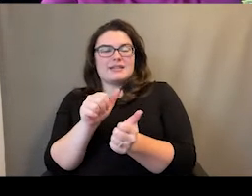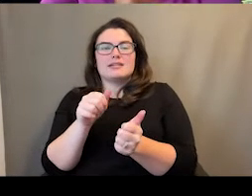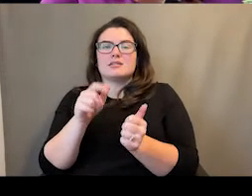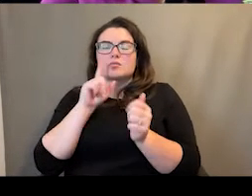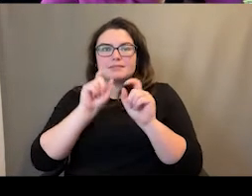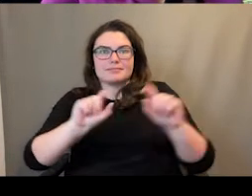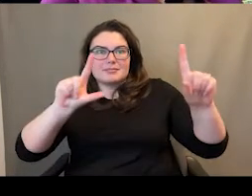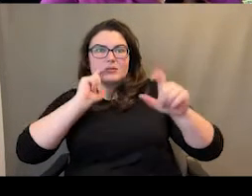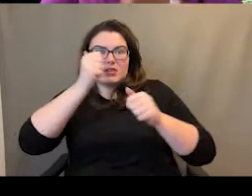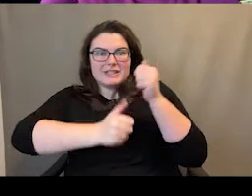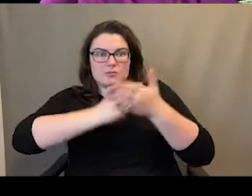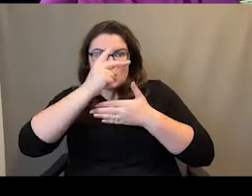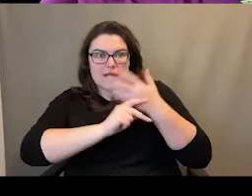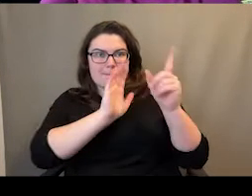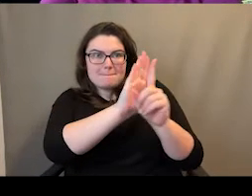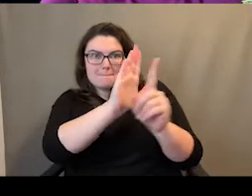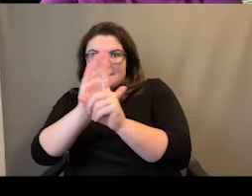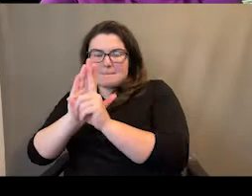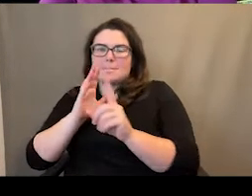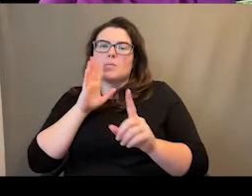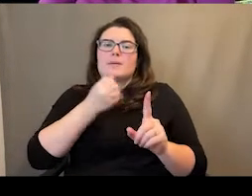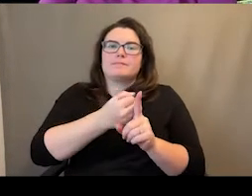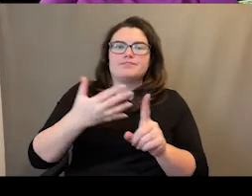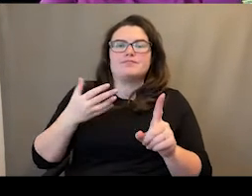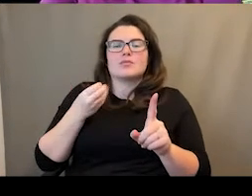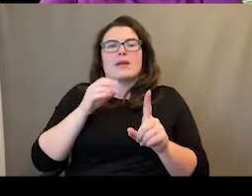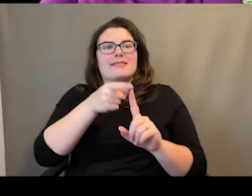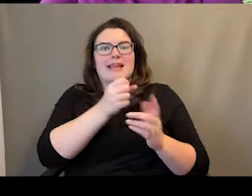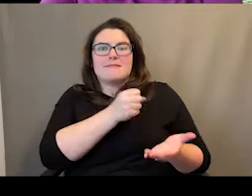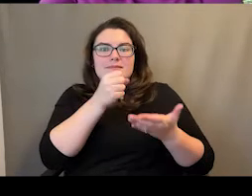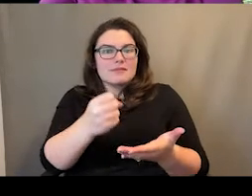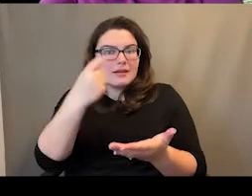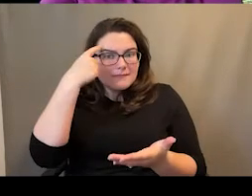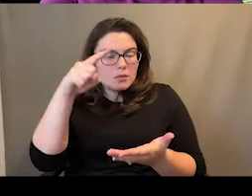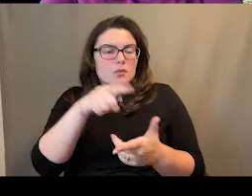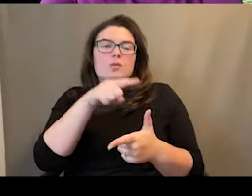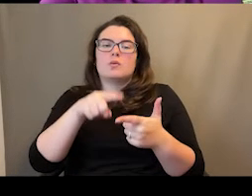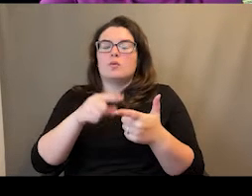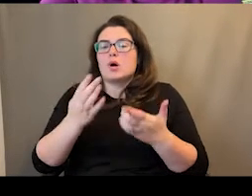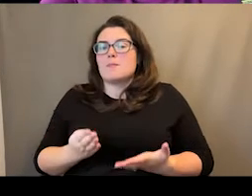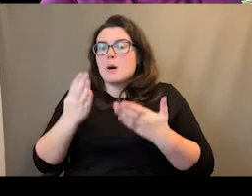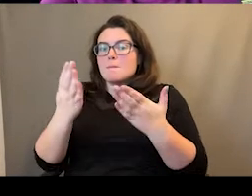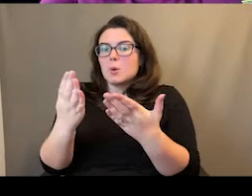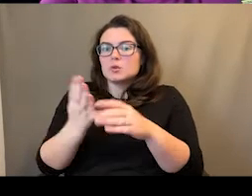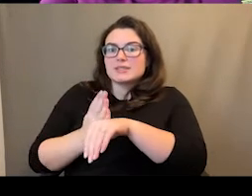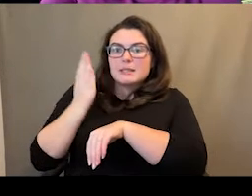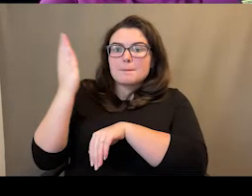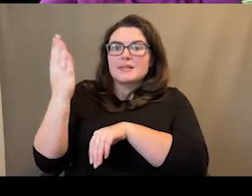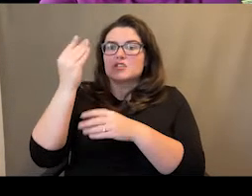each program provides descriptions of what they fund what proposal submission, information, deadlines,